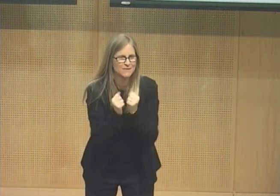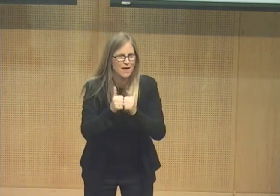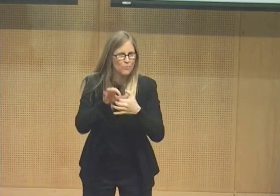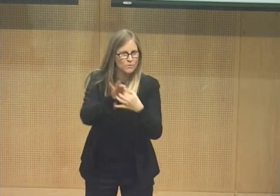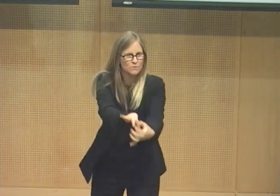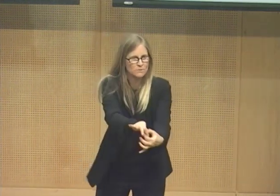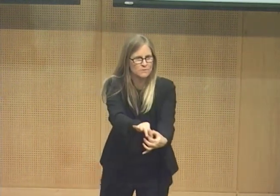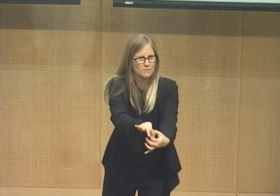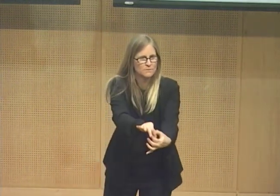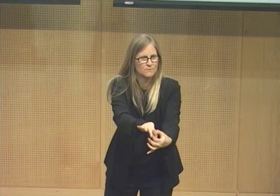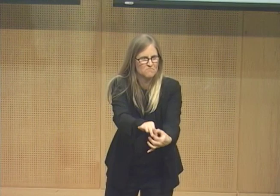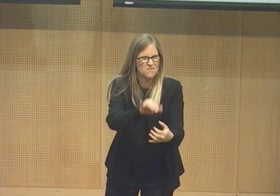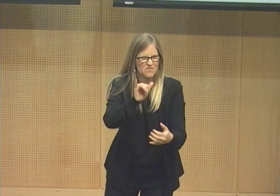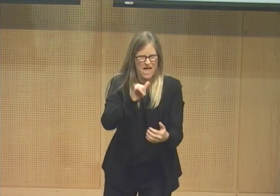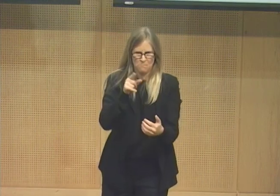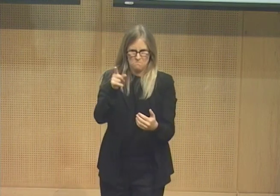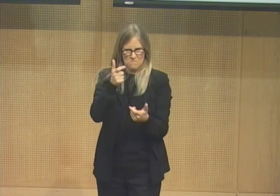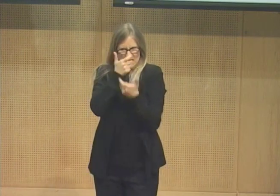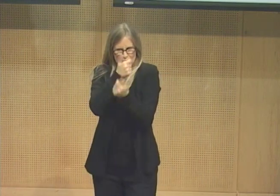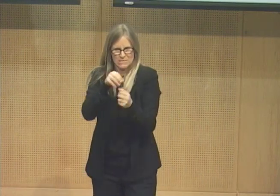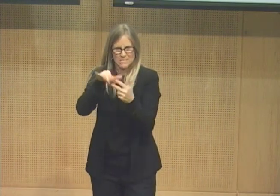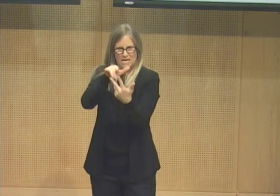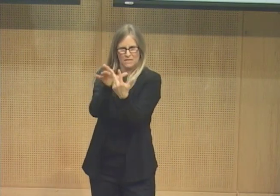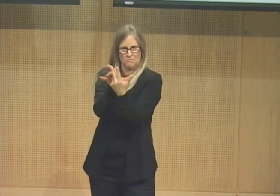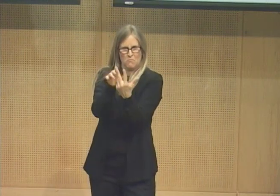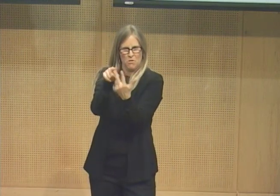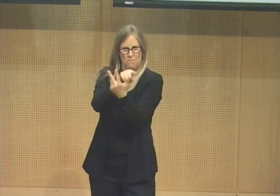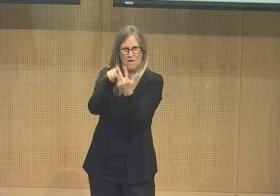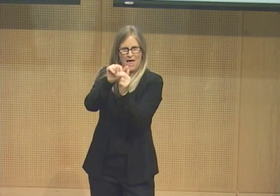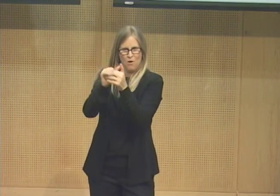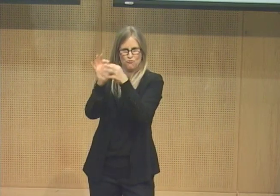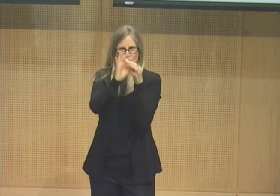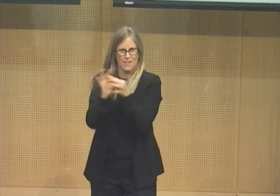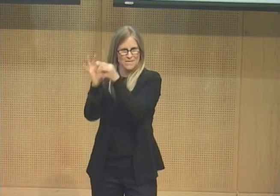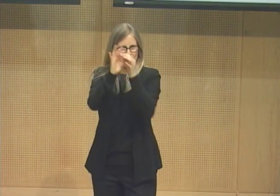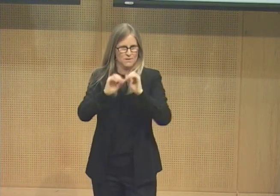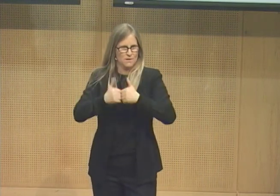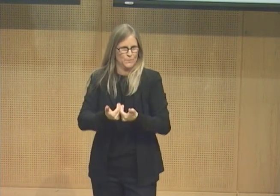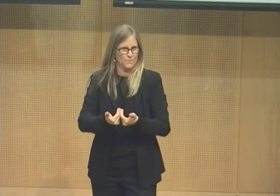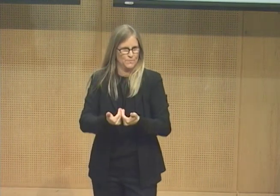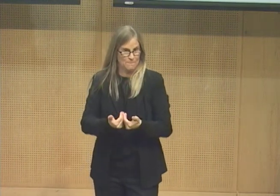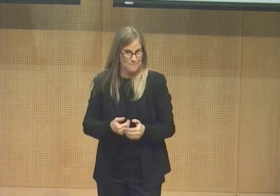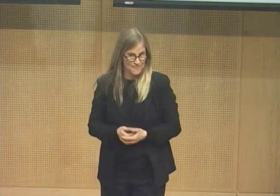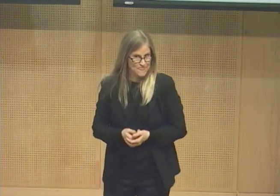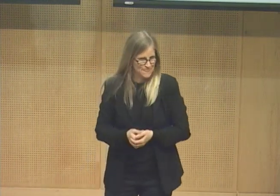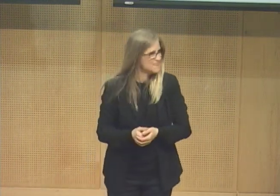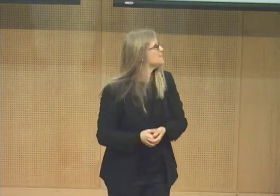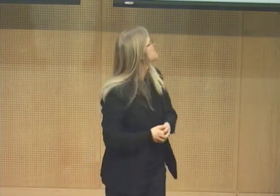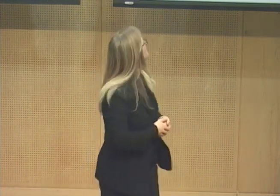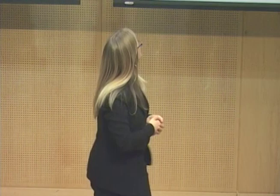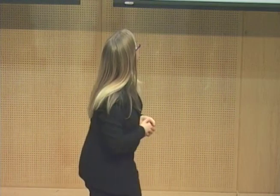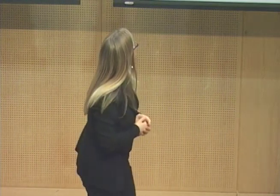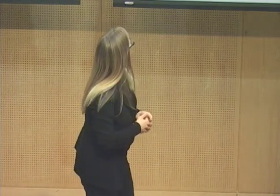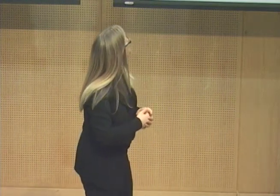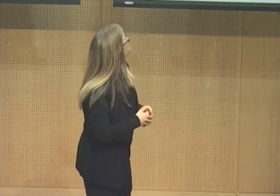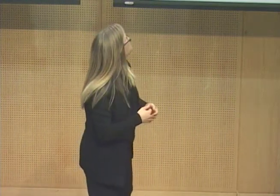So all of those things, how they are related, is dealt with in the framework of CDA.